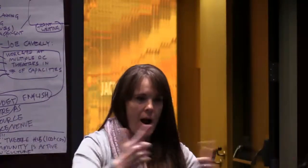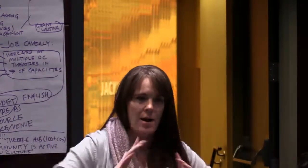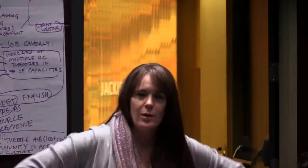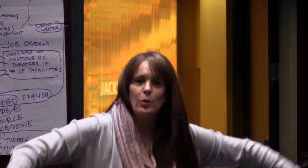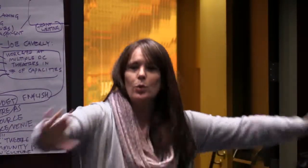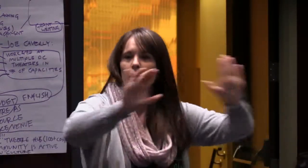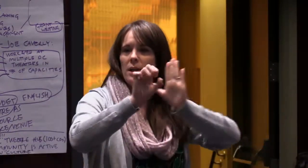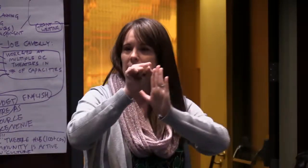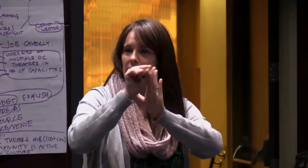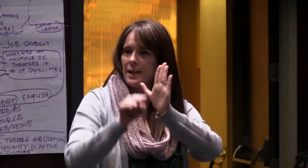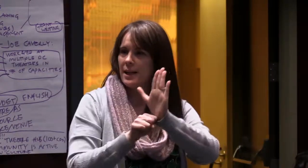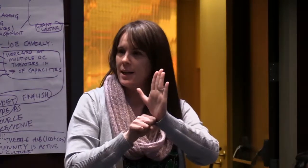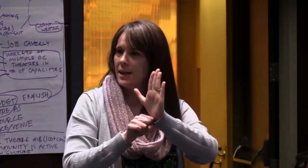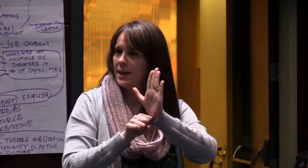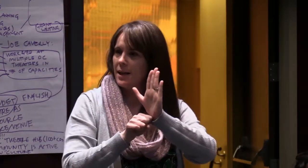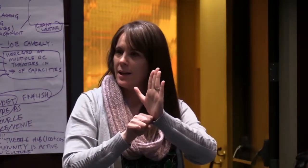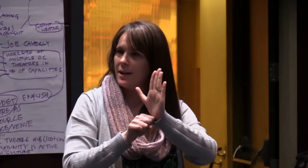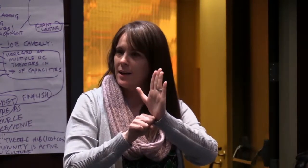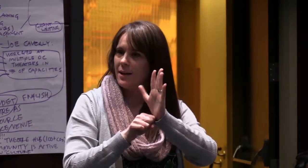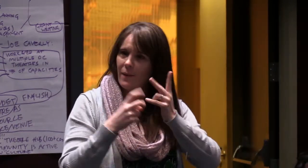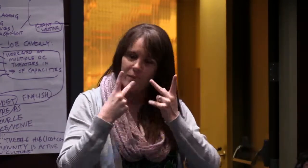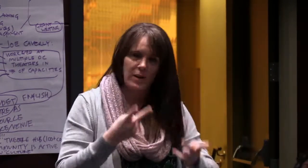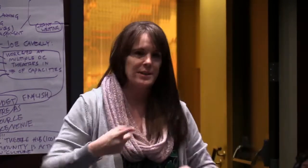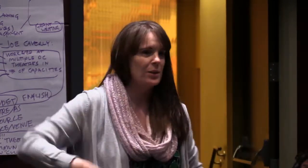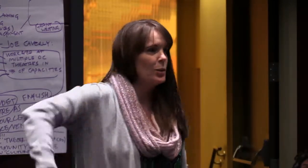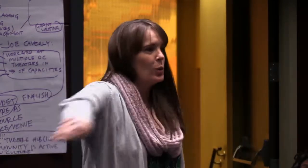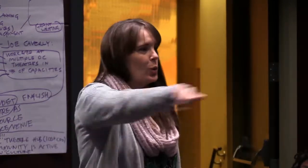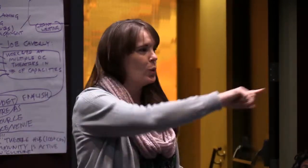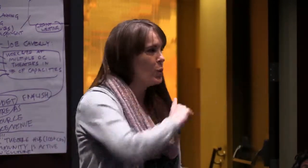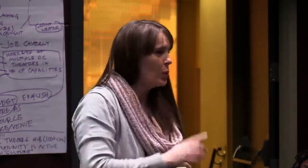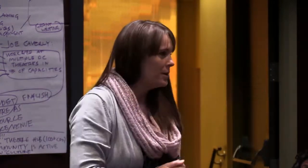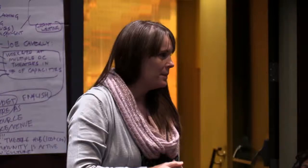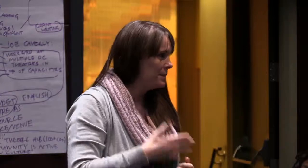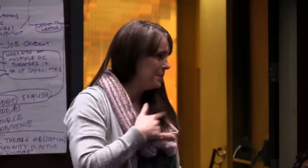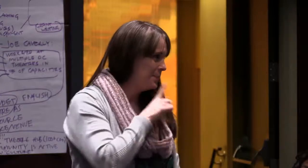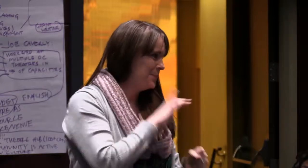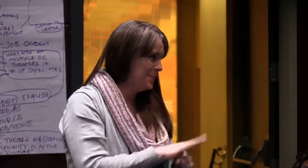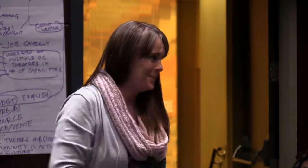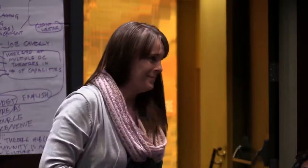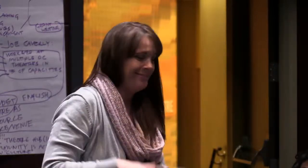resource and to touch out to all the states to see all of you.